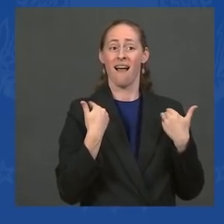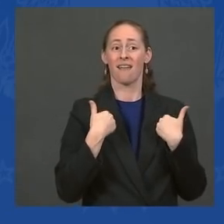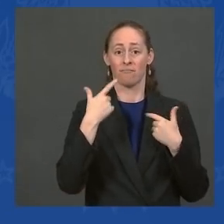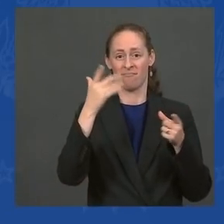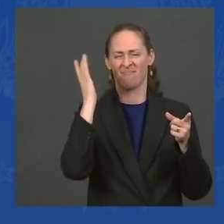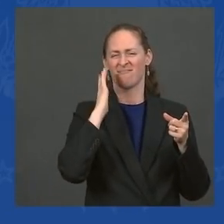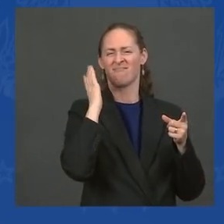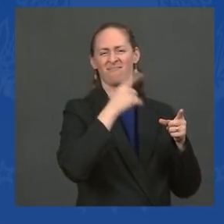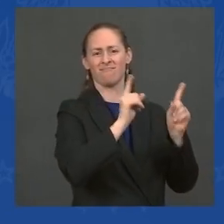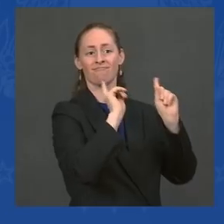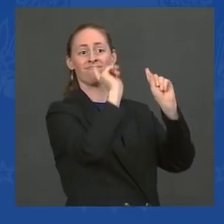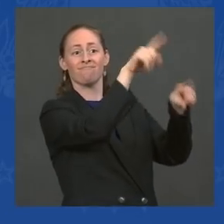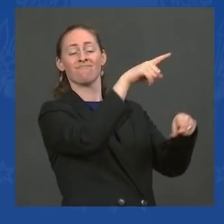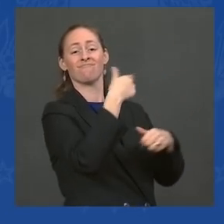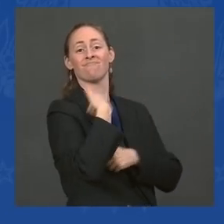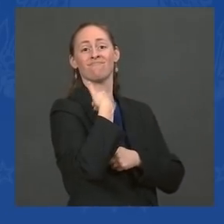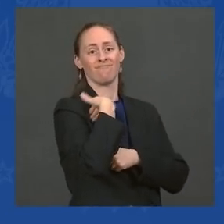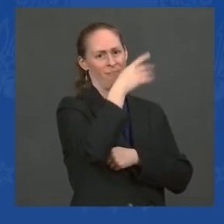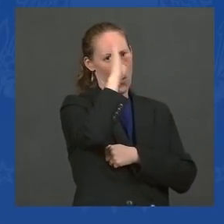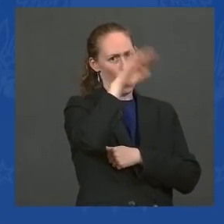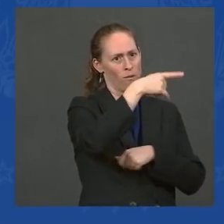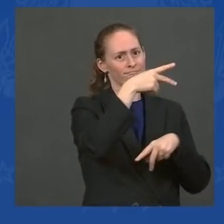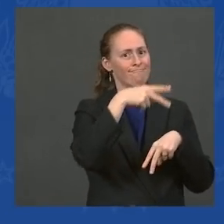You were -- it made a difference. You know what he thought of you.